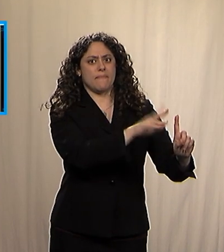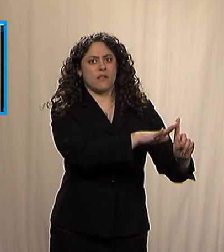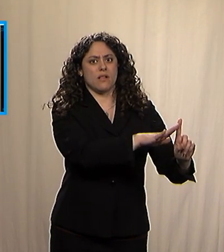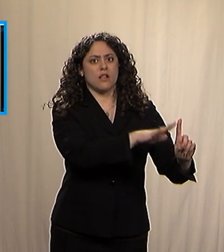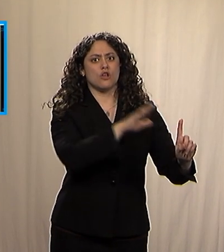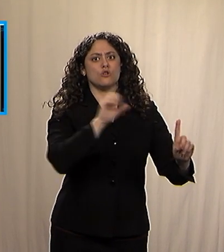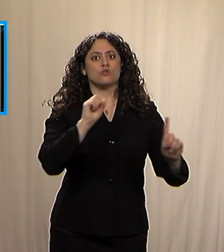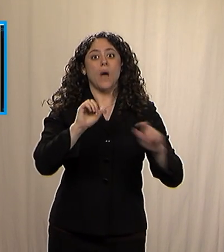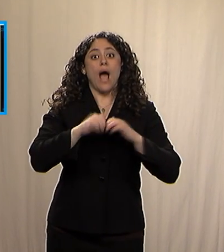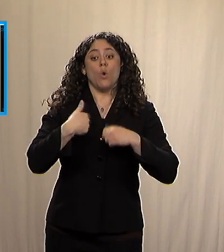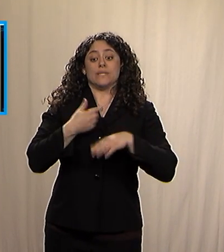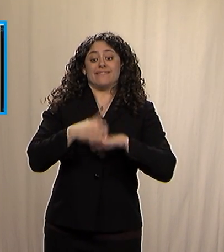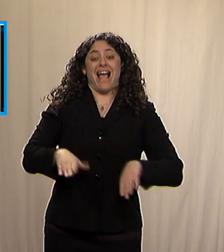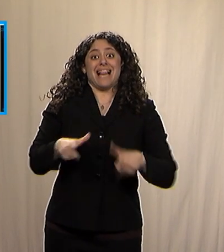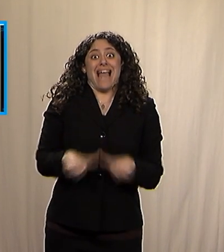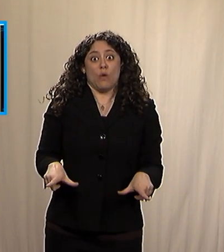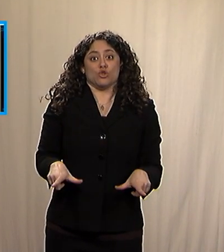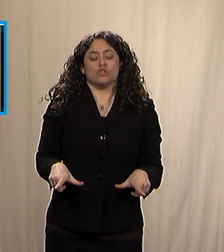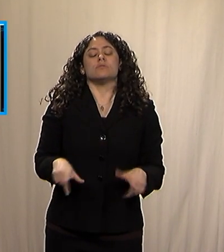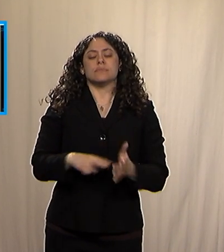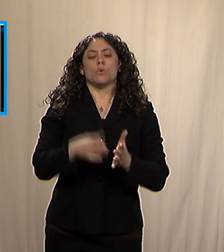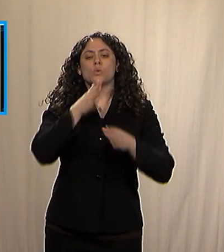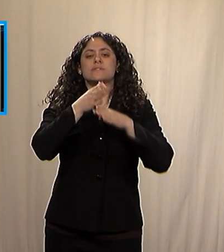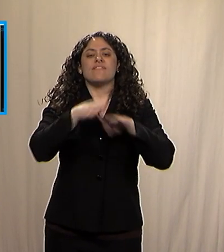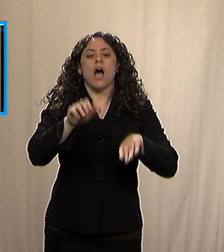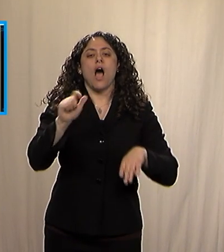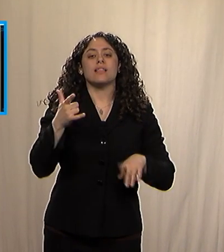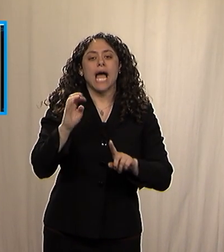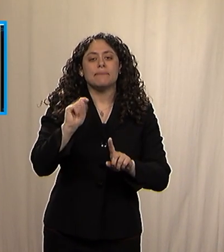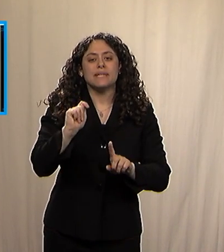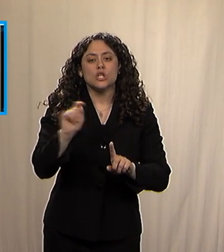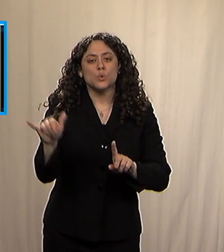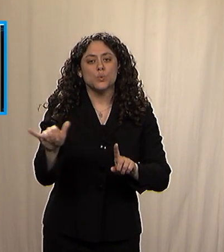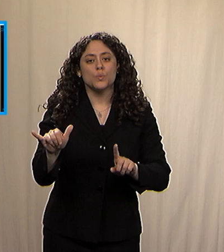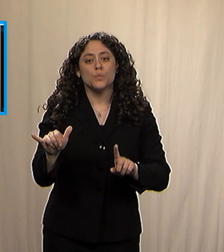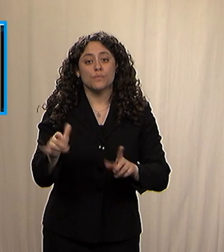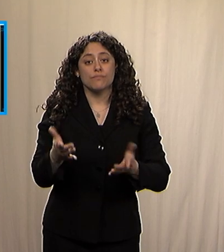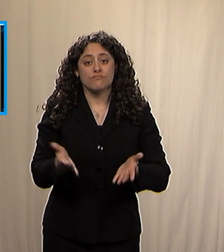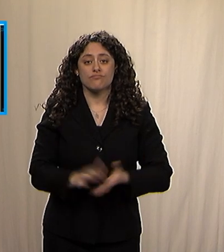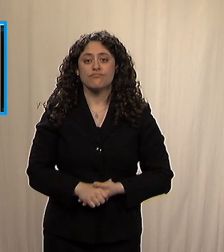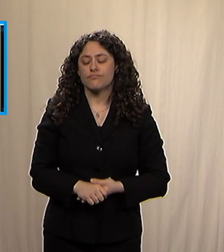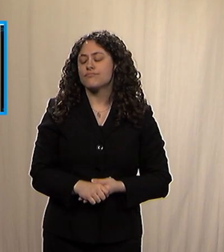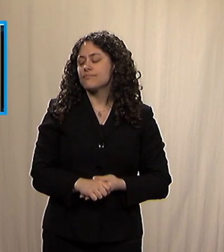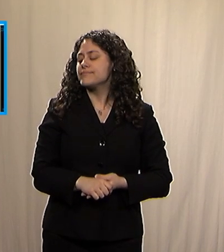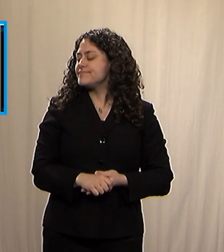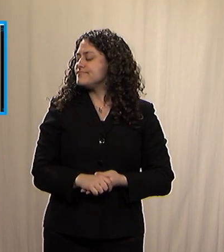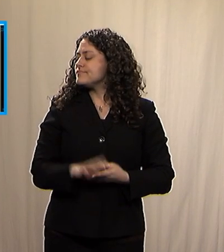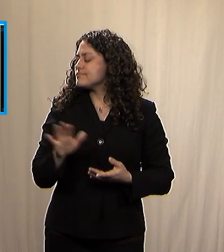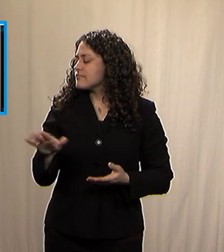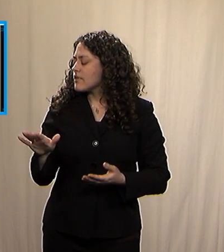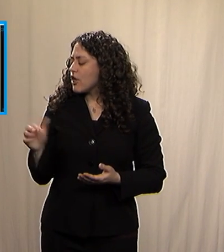the alignment in some ways.